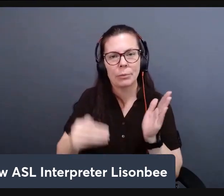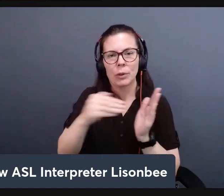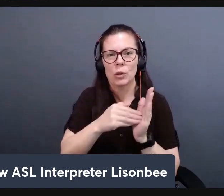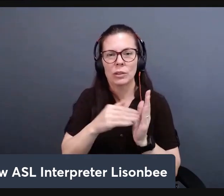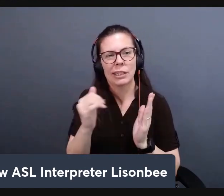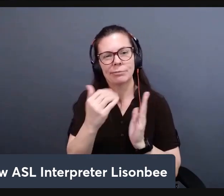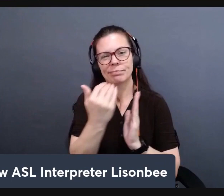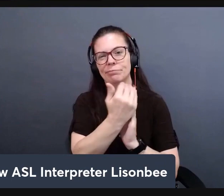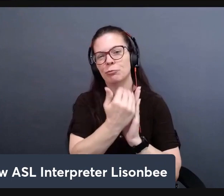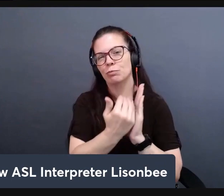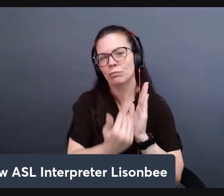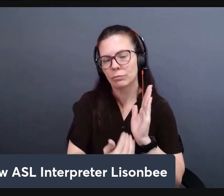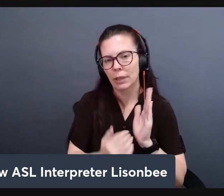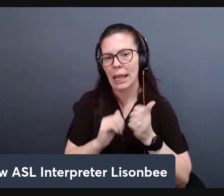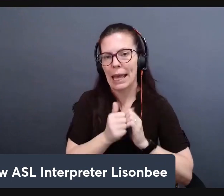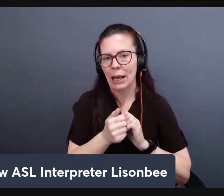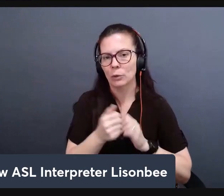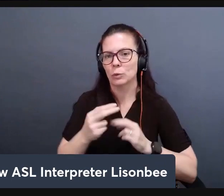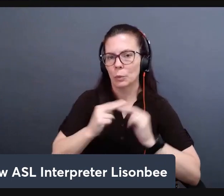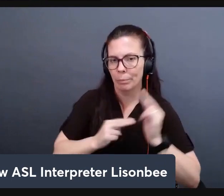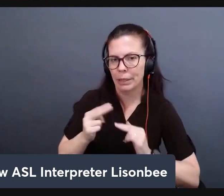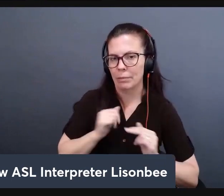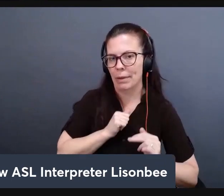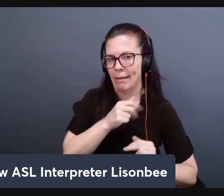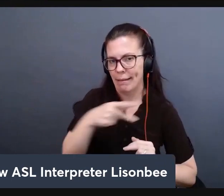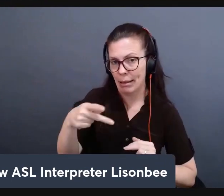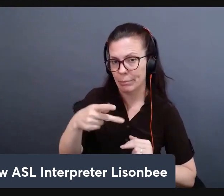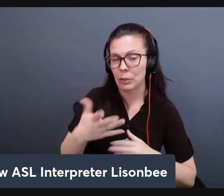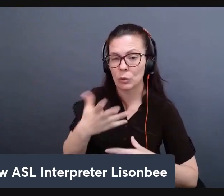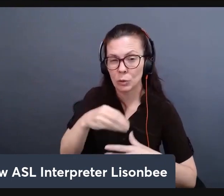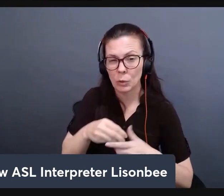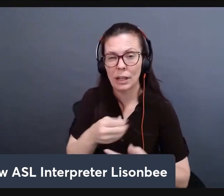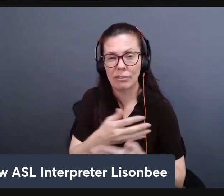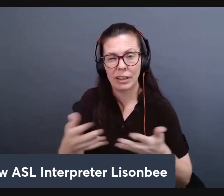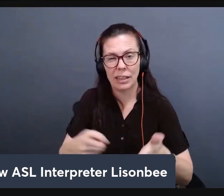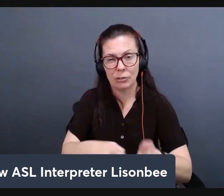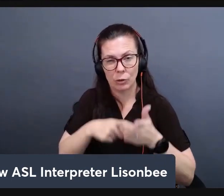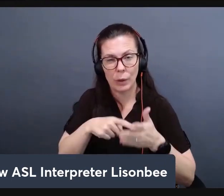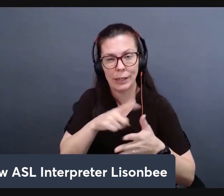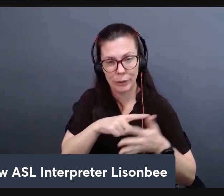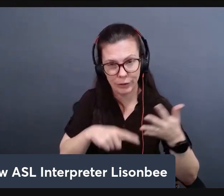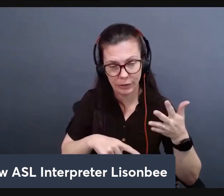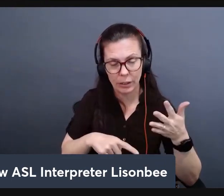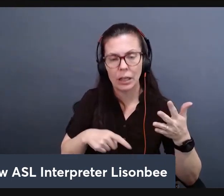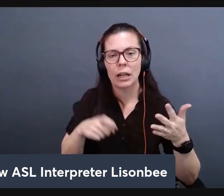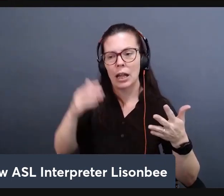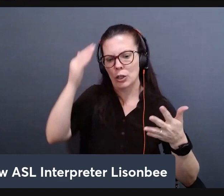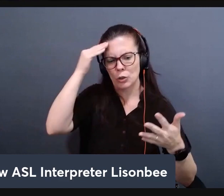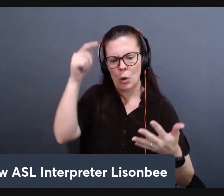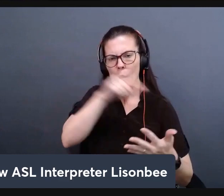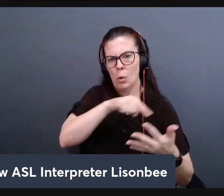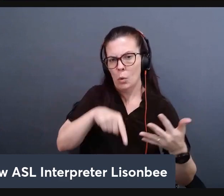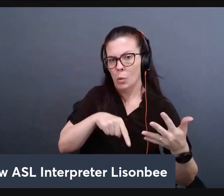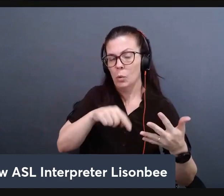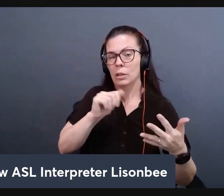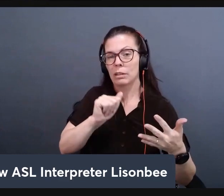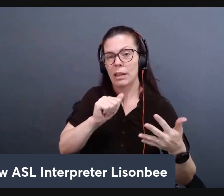for how to build my application, include all of the things that are necessary. And then I know that that application is gonna be shipped